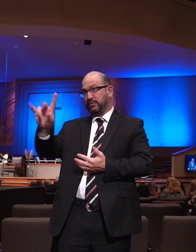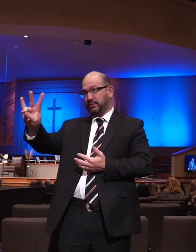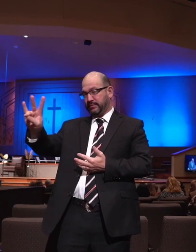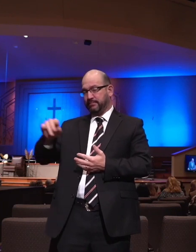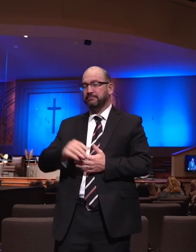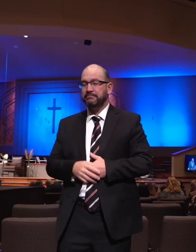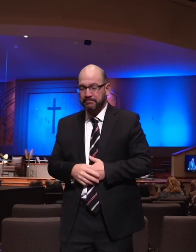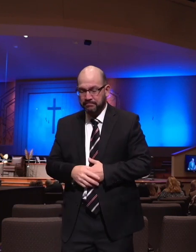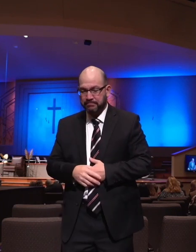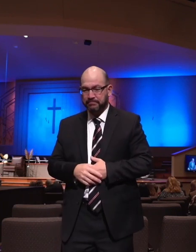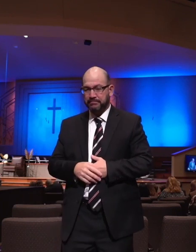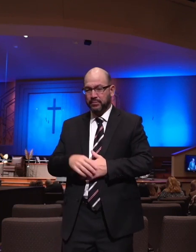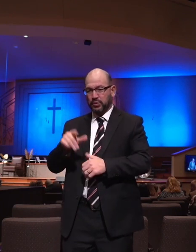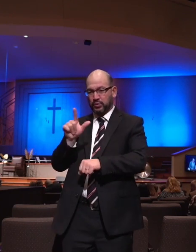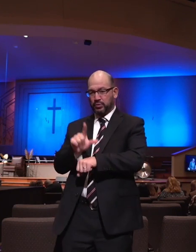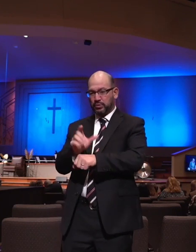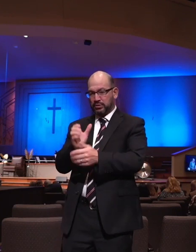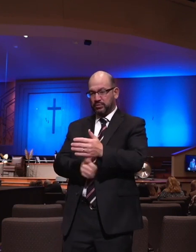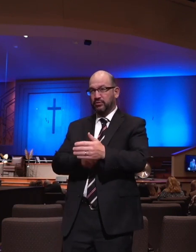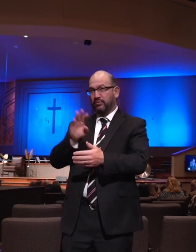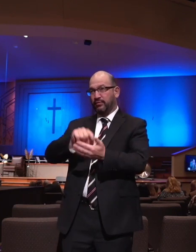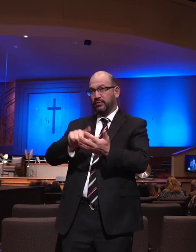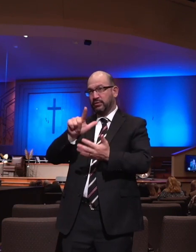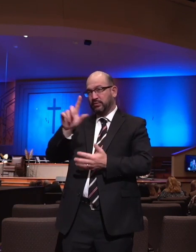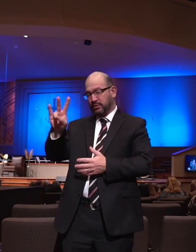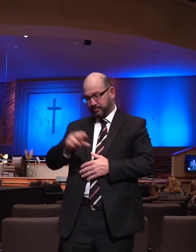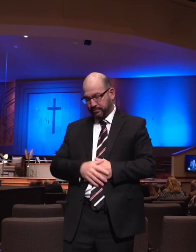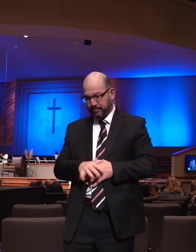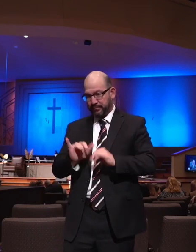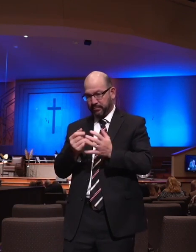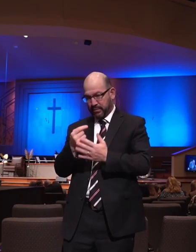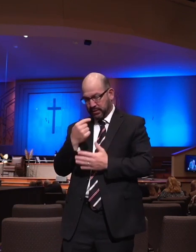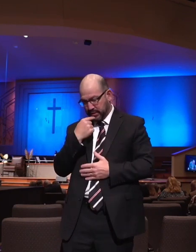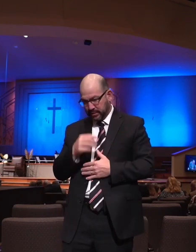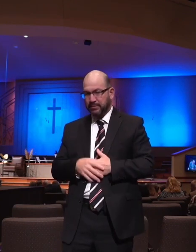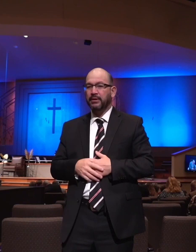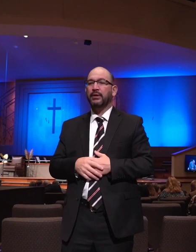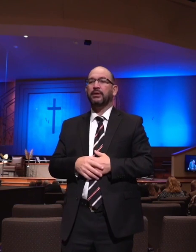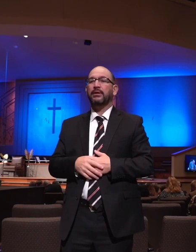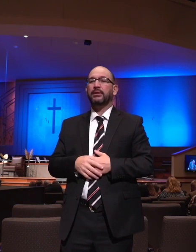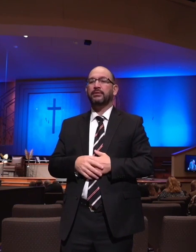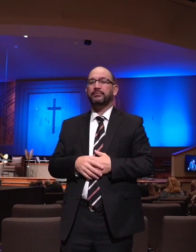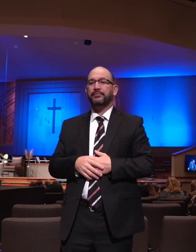Luke chapter 4 and verse 27 the Bible says this